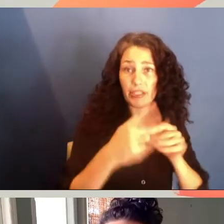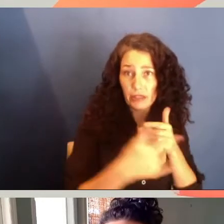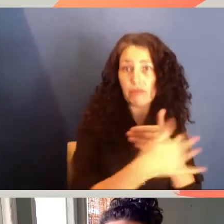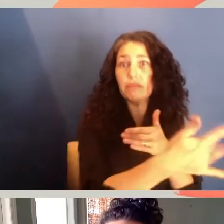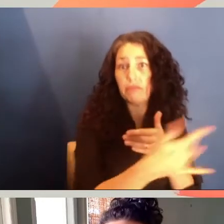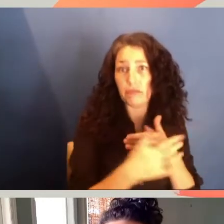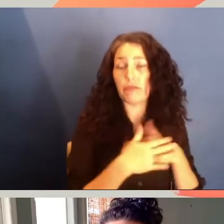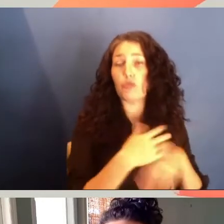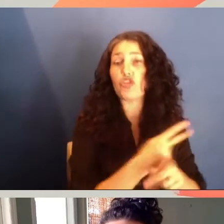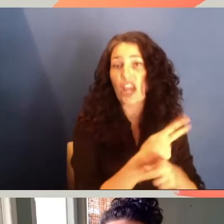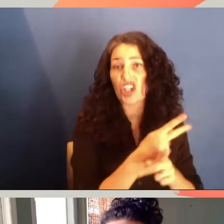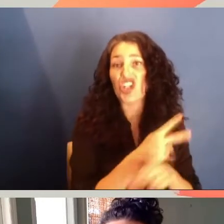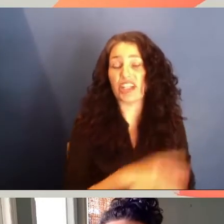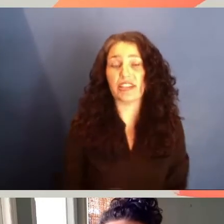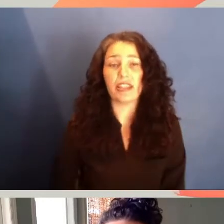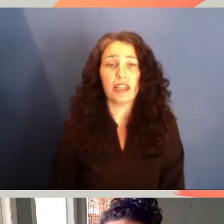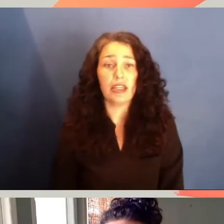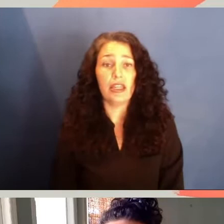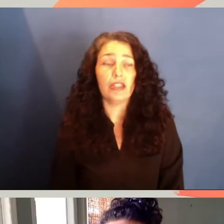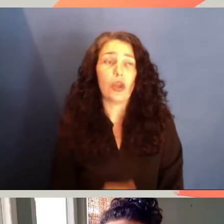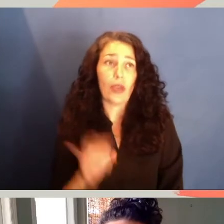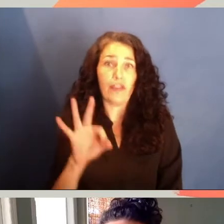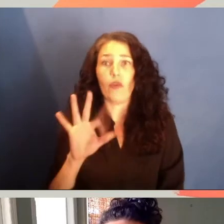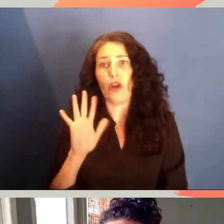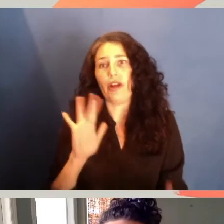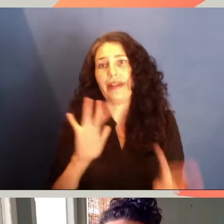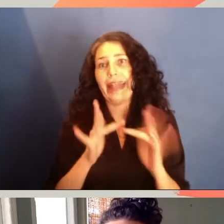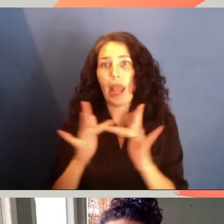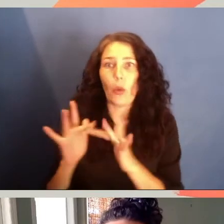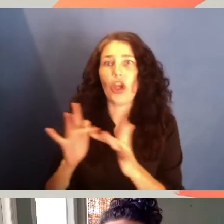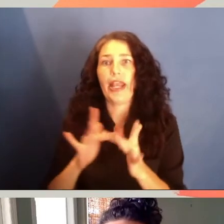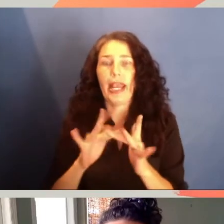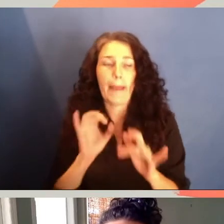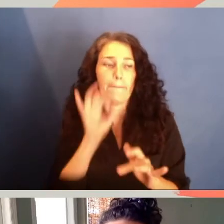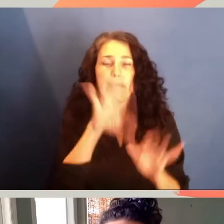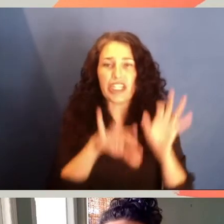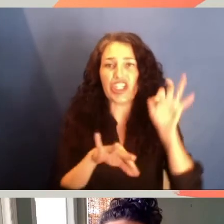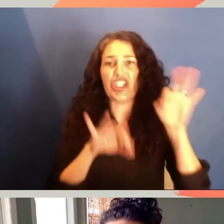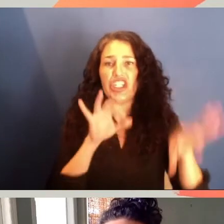When we are affiliated with networks and we're out pitching things, now I'm thinking about what that's gonna look like